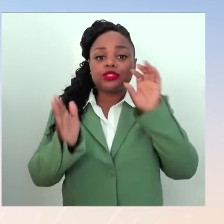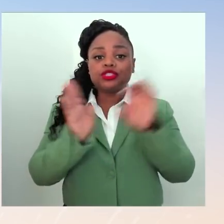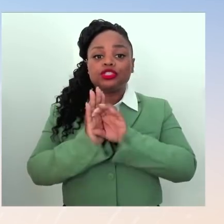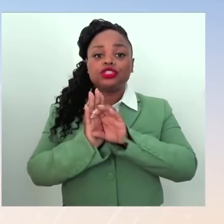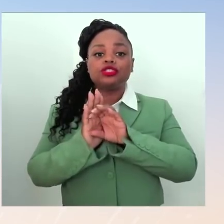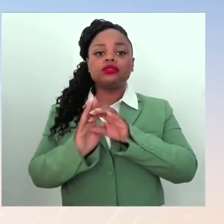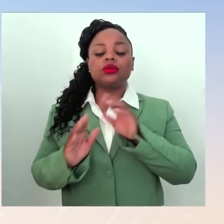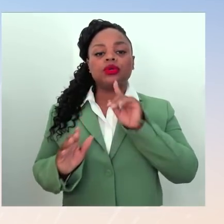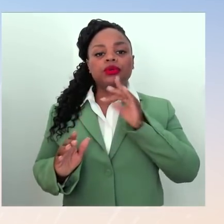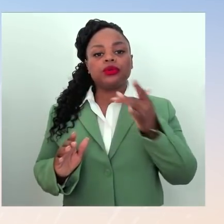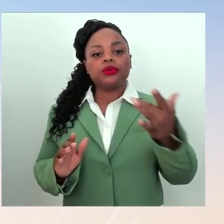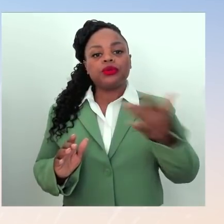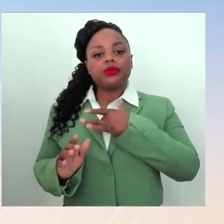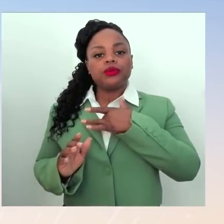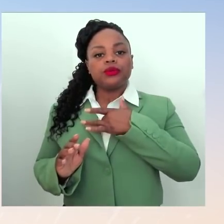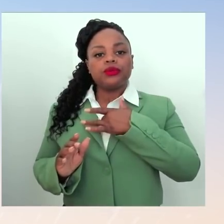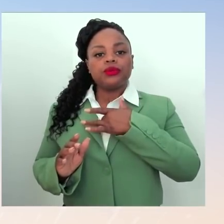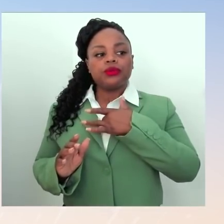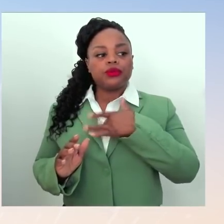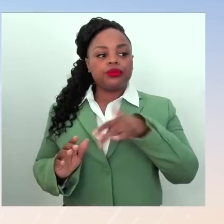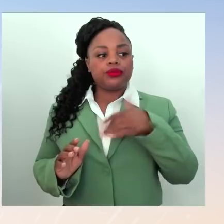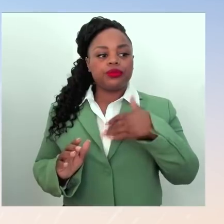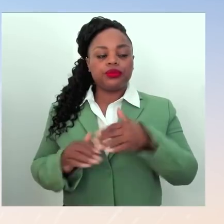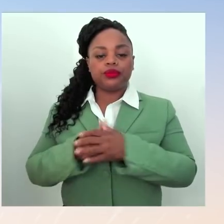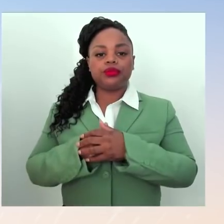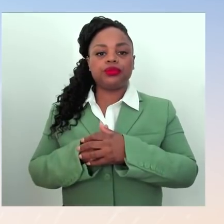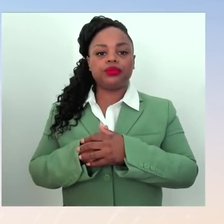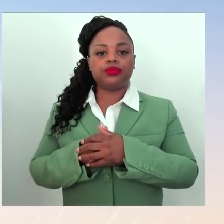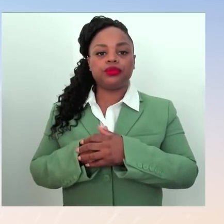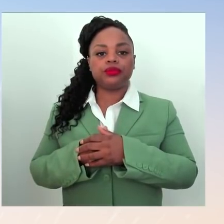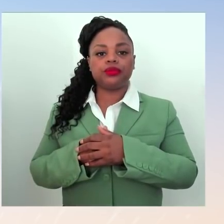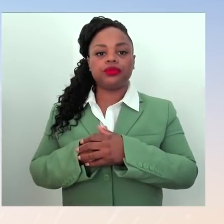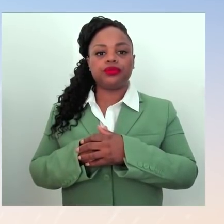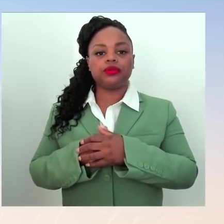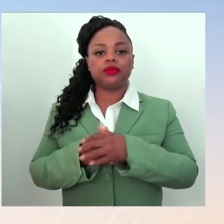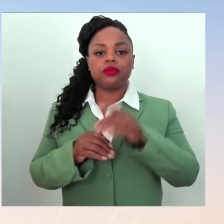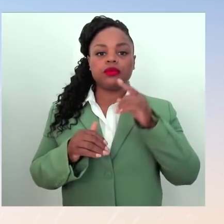talking to my neighbors, my in-laws, I'm sure this is true for all of you as well: